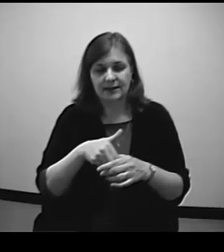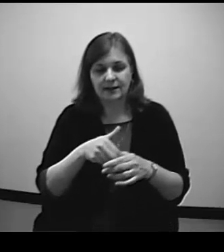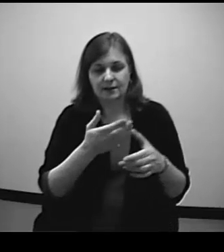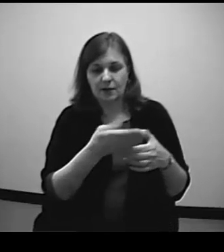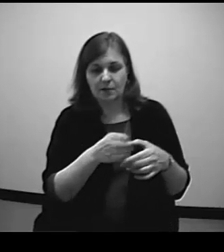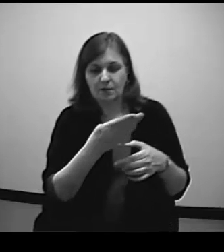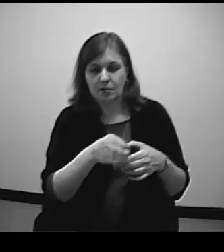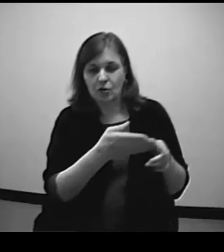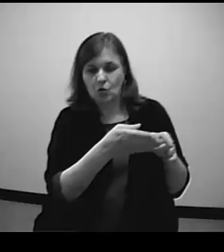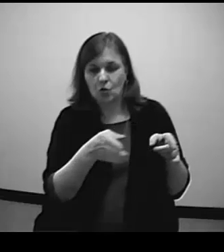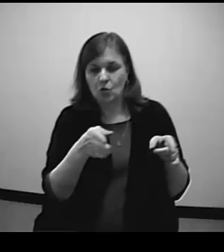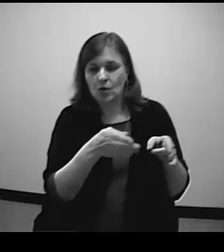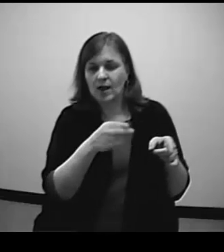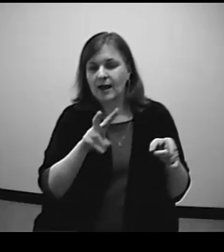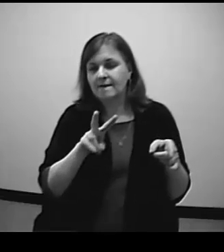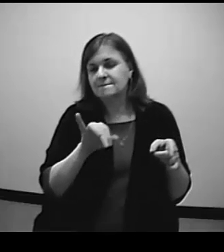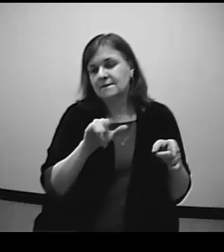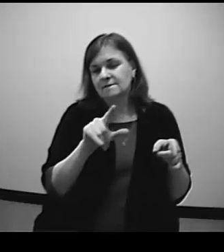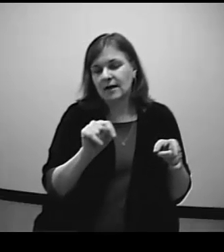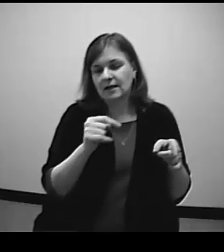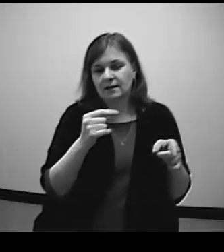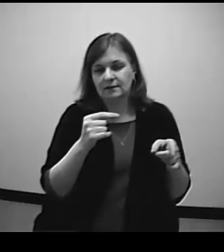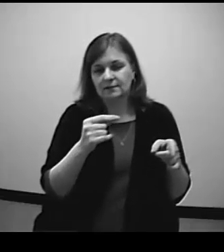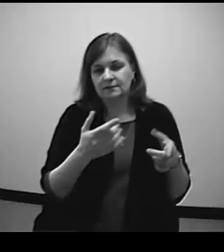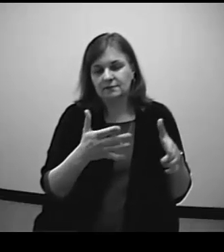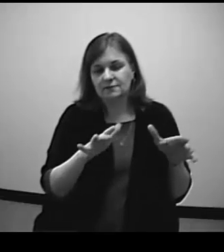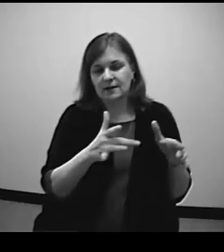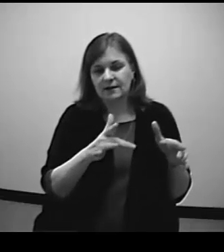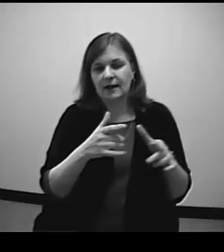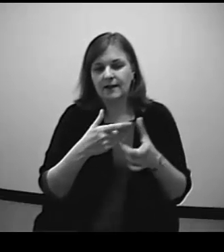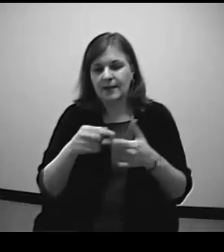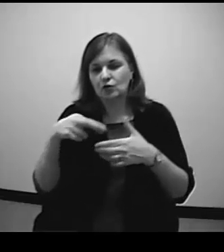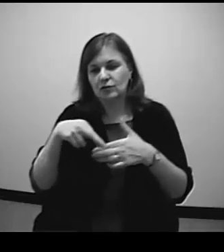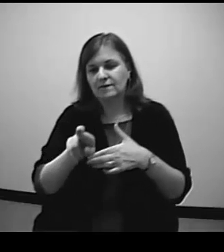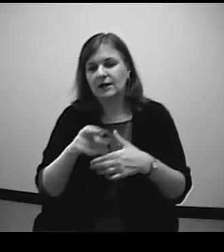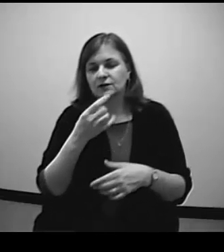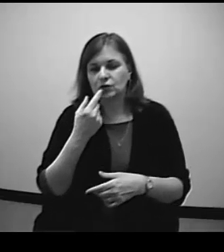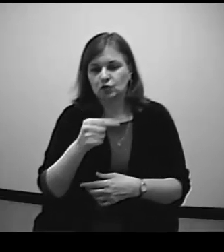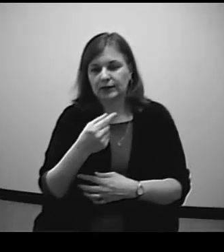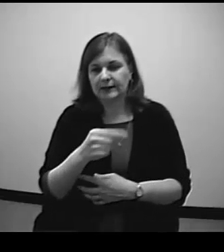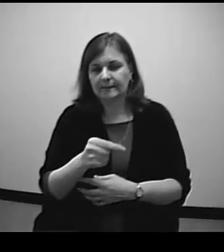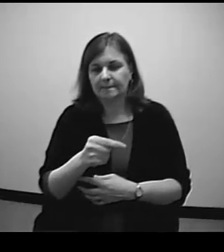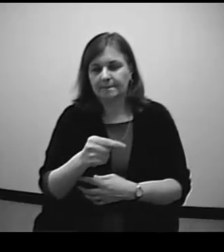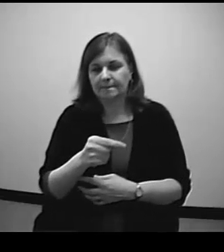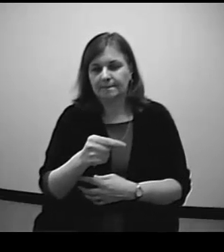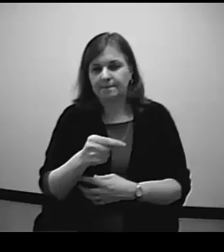in our blue-violet and red light spectrums and reflects green